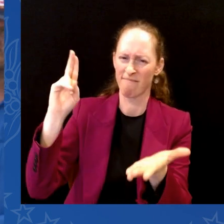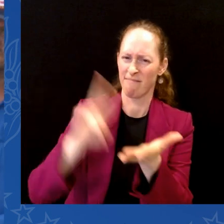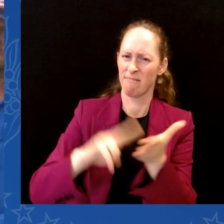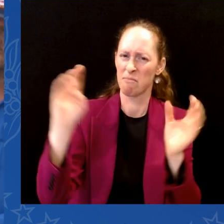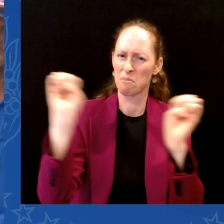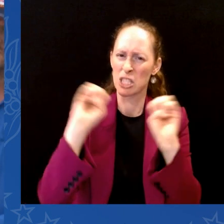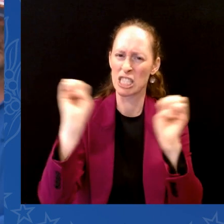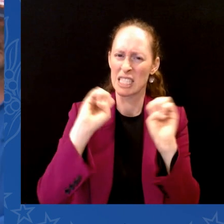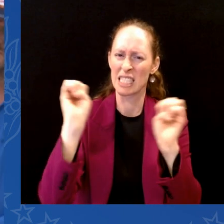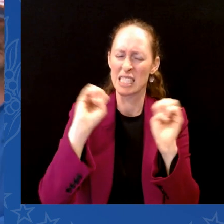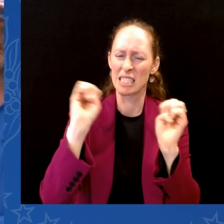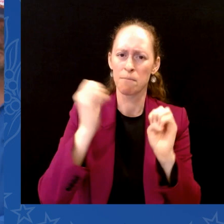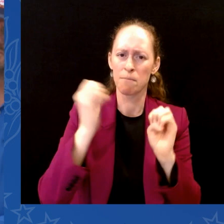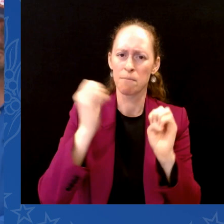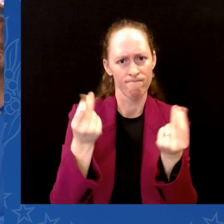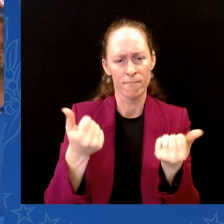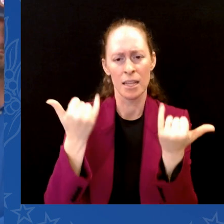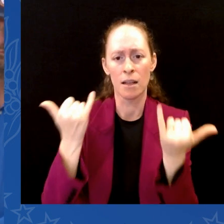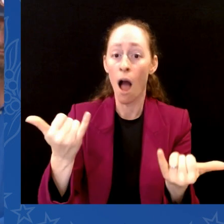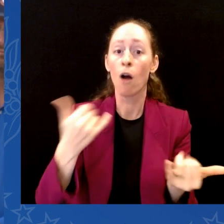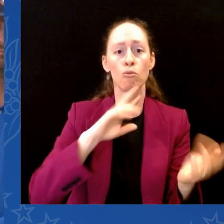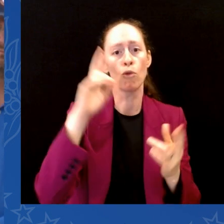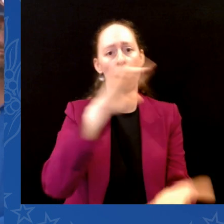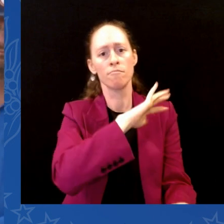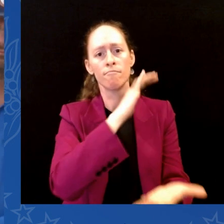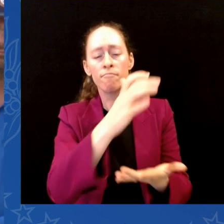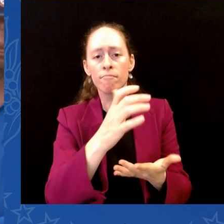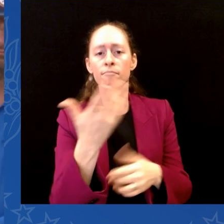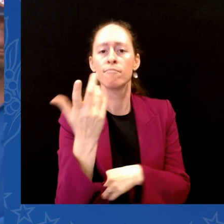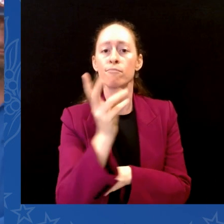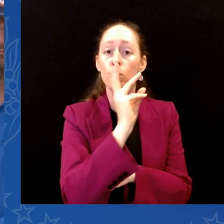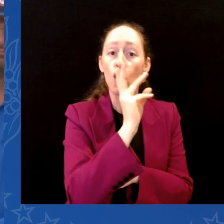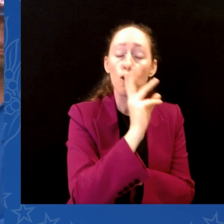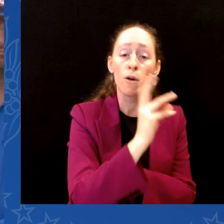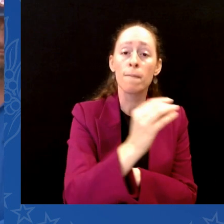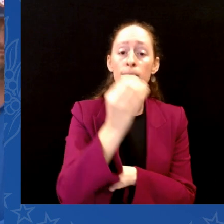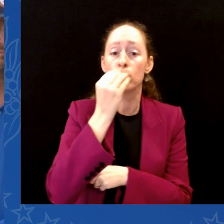not only in Florida but in other states, so it'd be ready if the worst happened. And it happened.